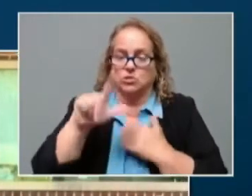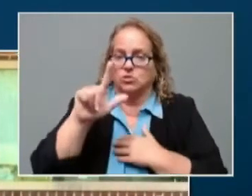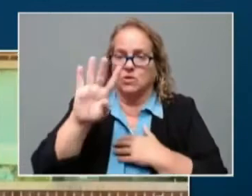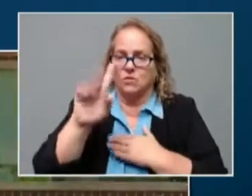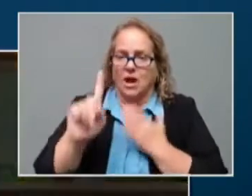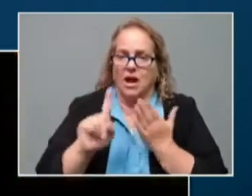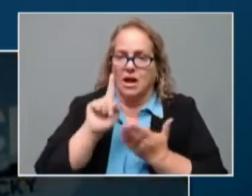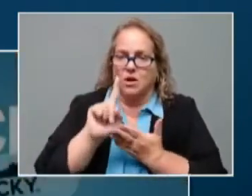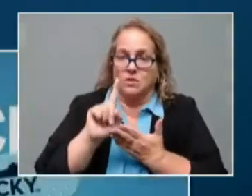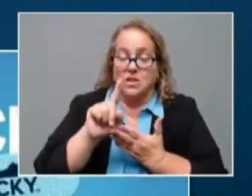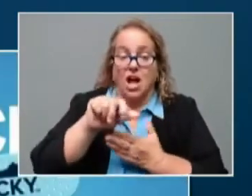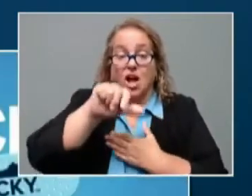times.